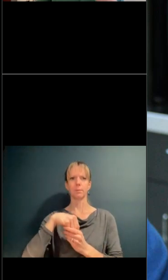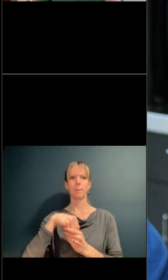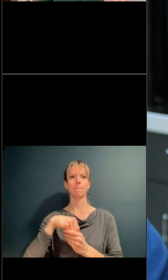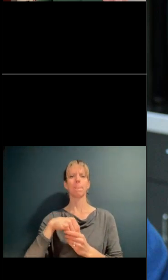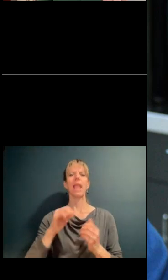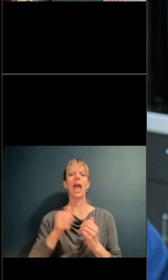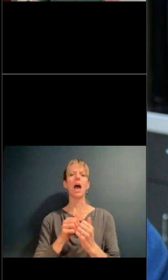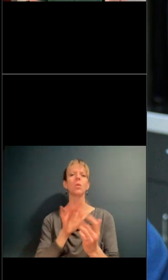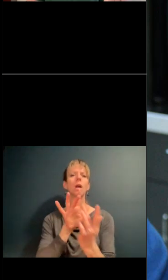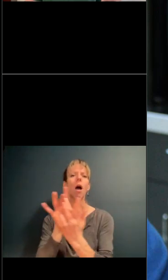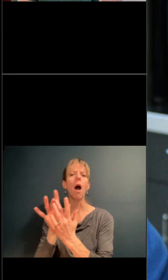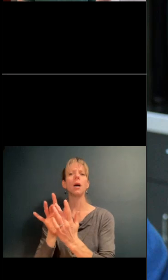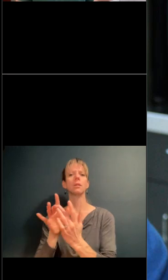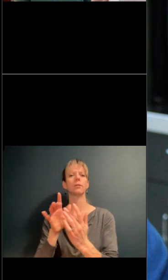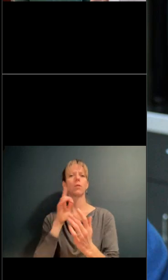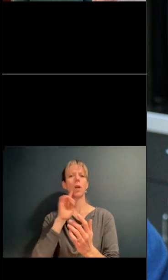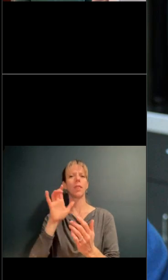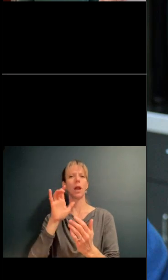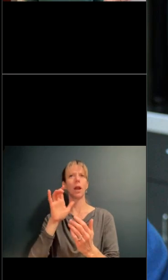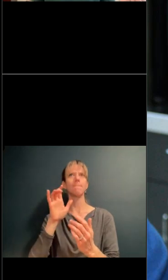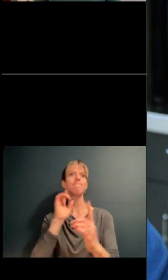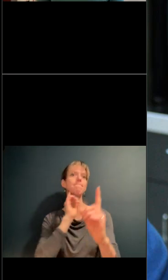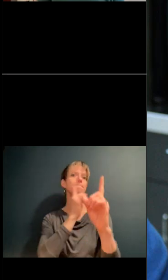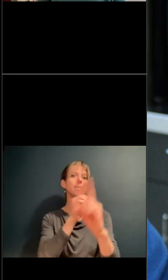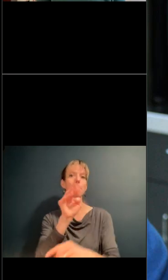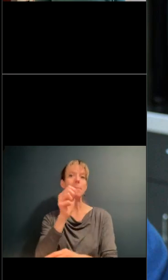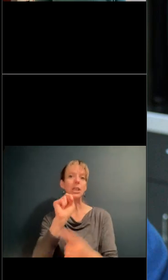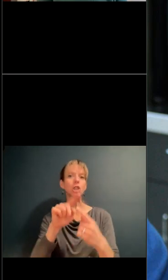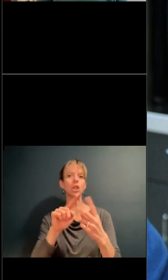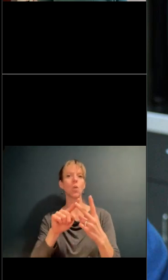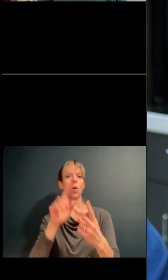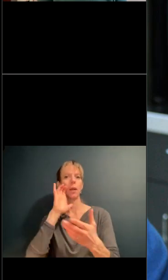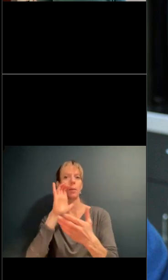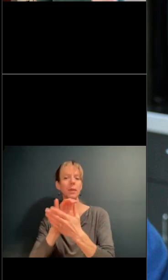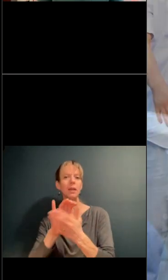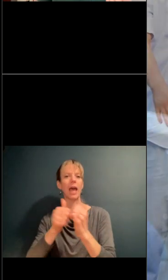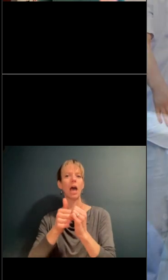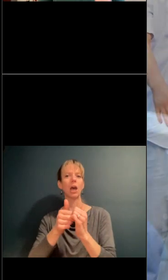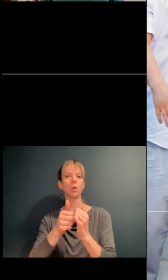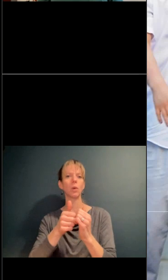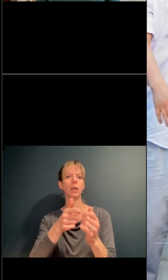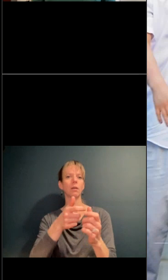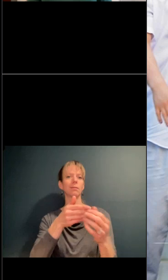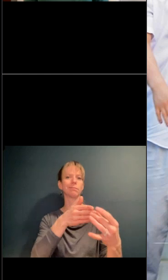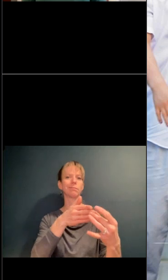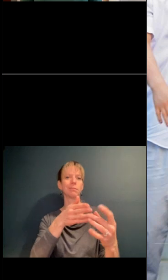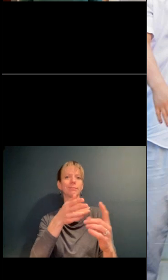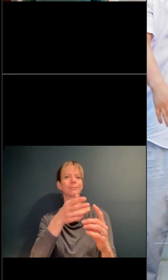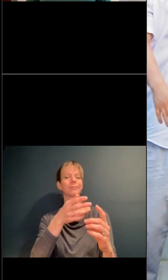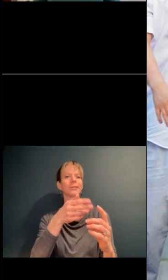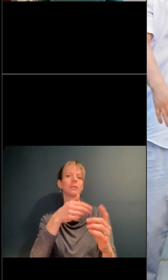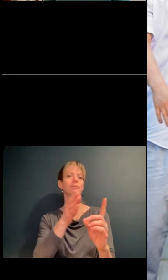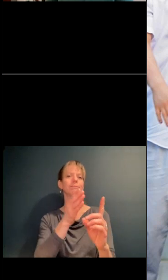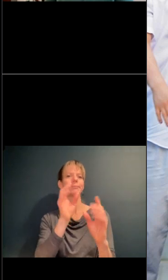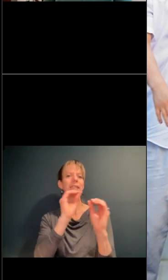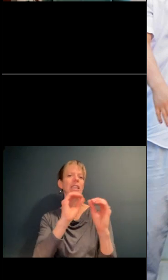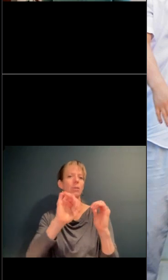or vision to call them to that work? Third, belonging involves being welcomed.